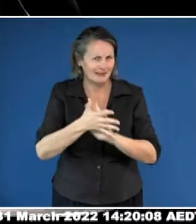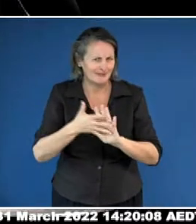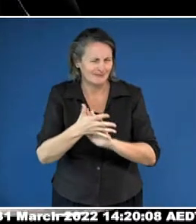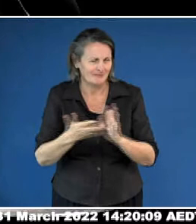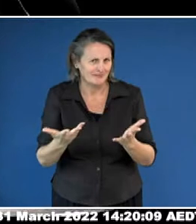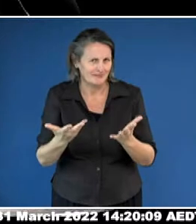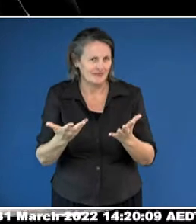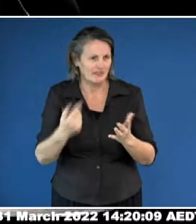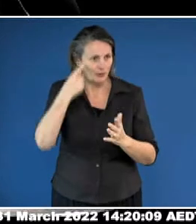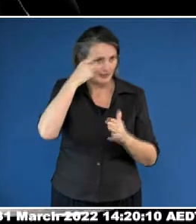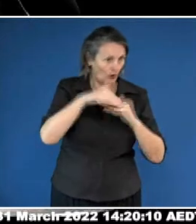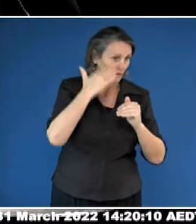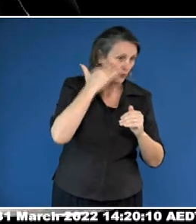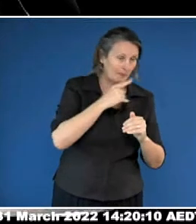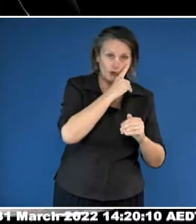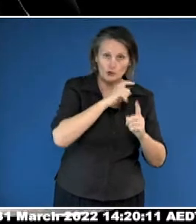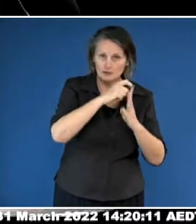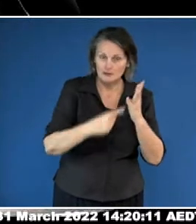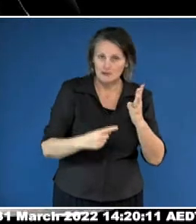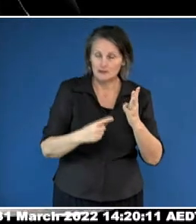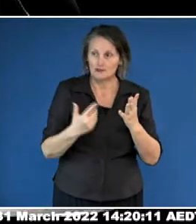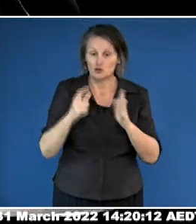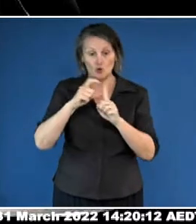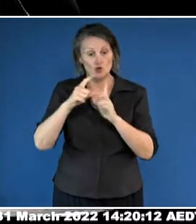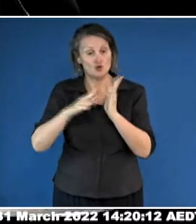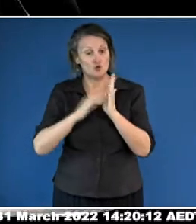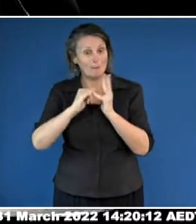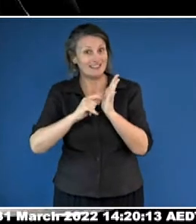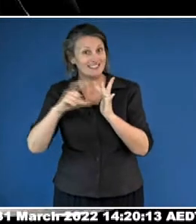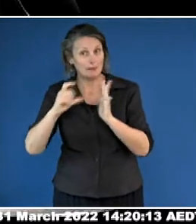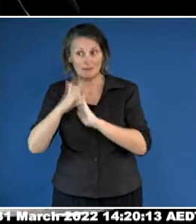So is a domestic setting understood as - as a house with a door?